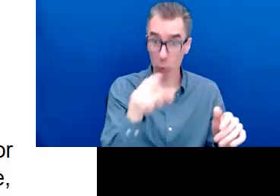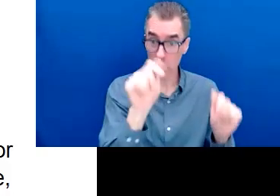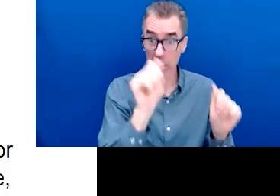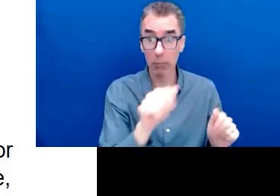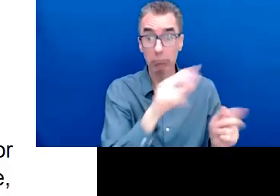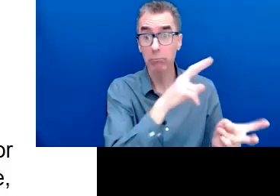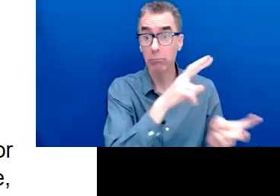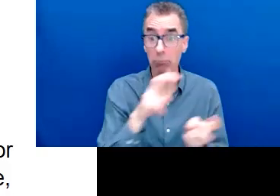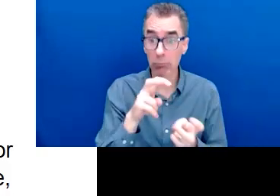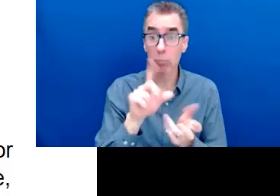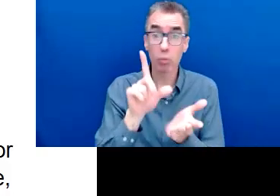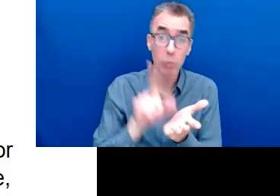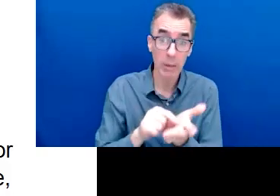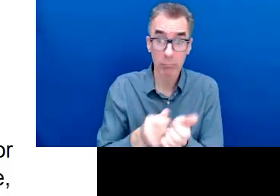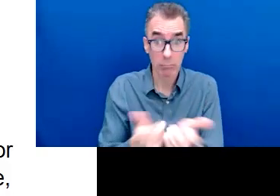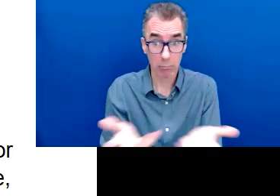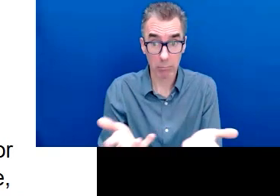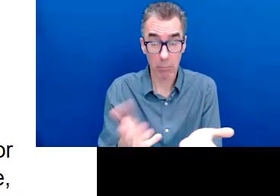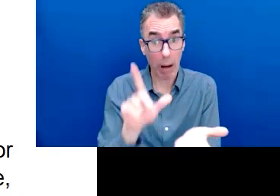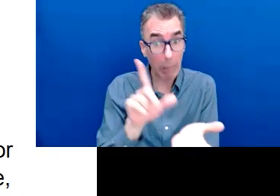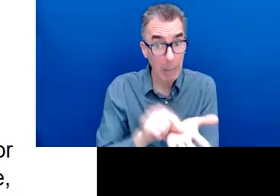And if you do so, there may be a cost associated with that.